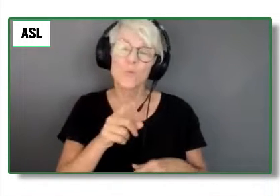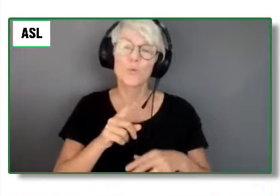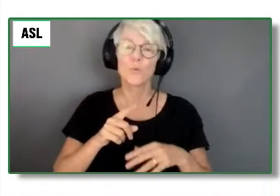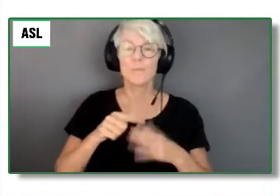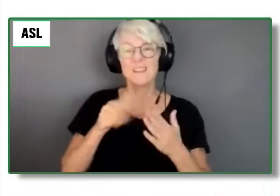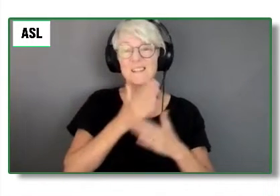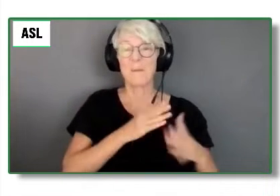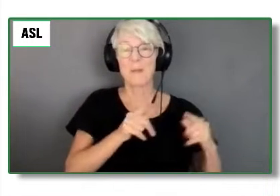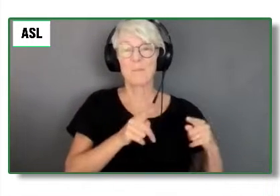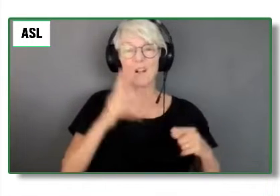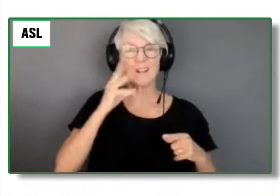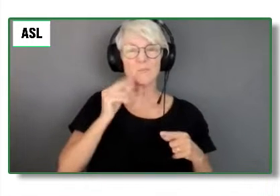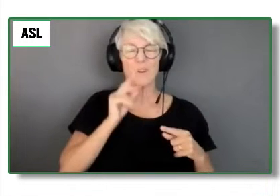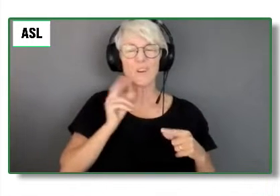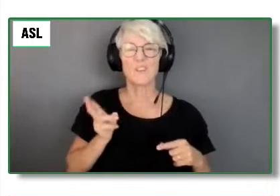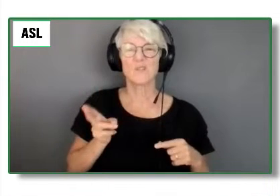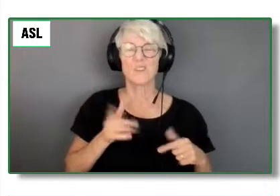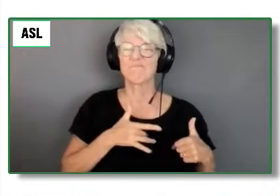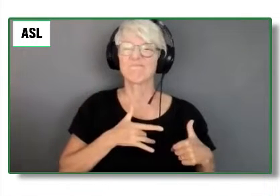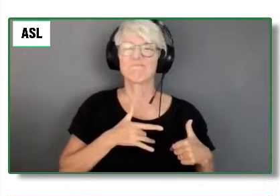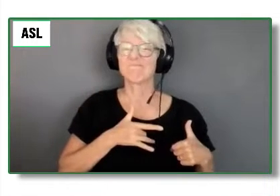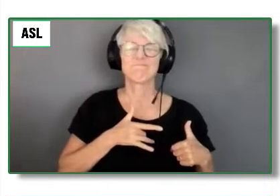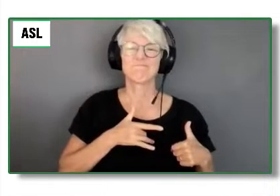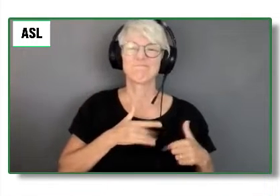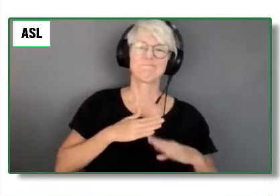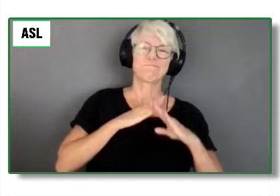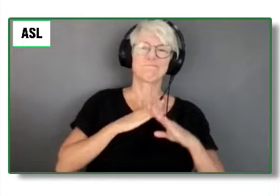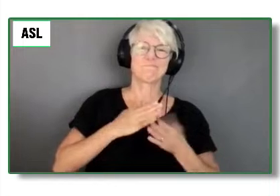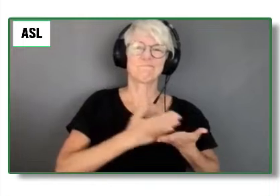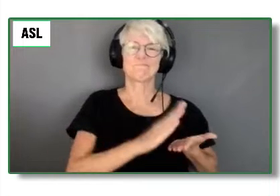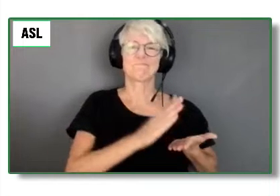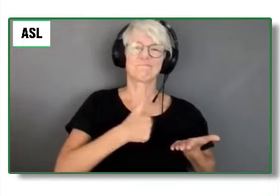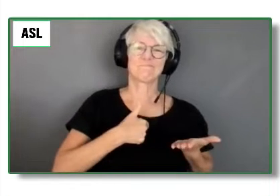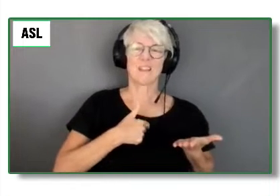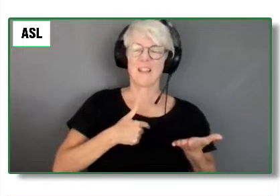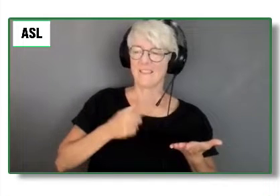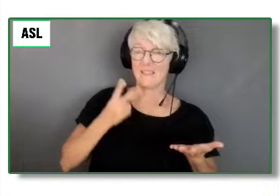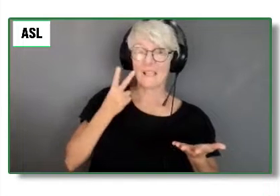groups that if they don't see that staff, if they don't see staff that represents